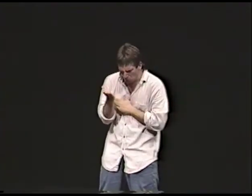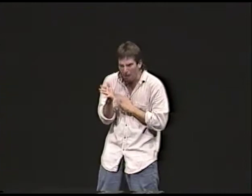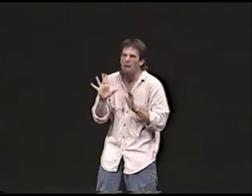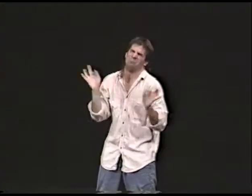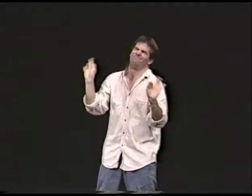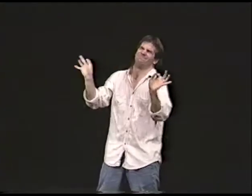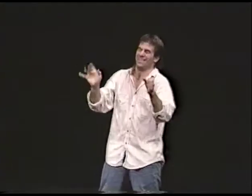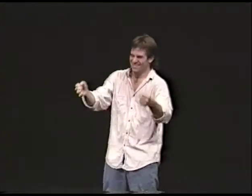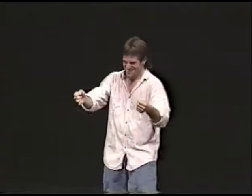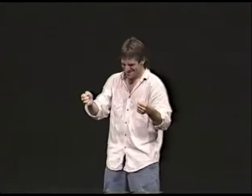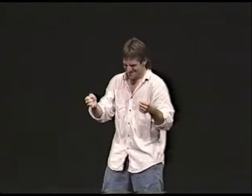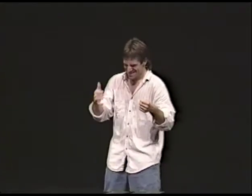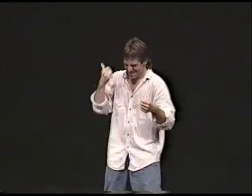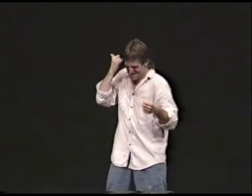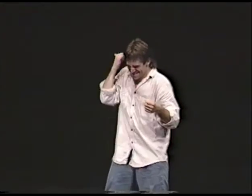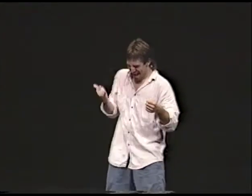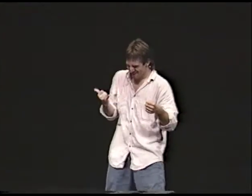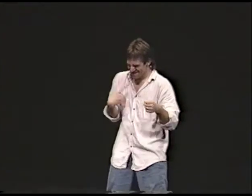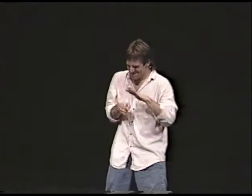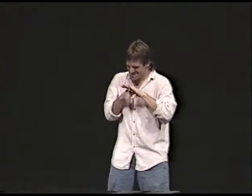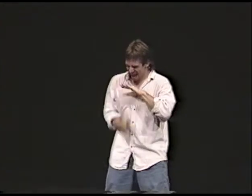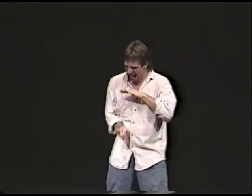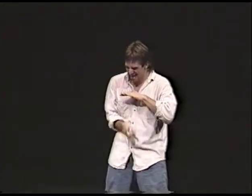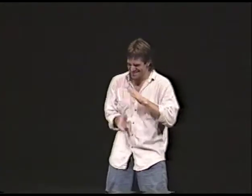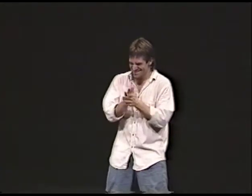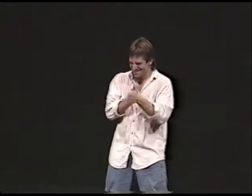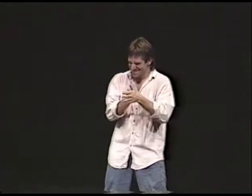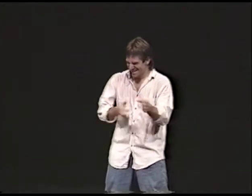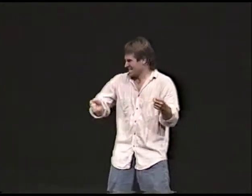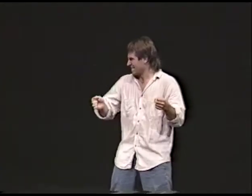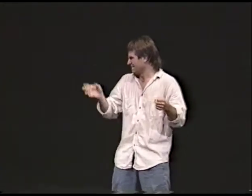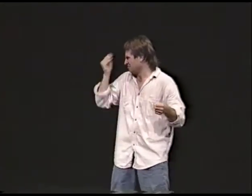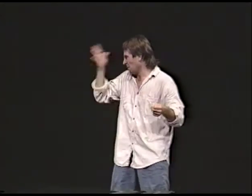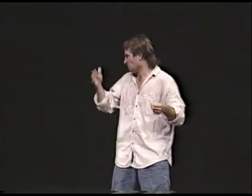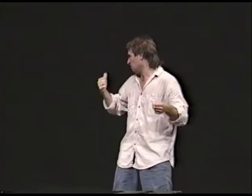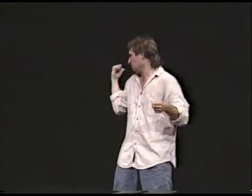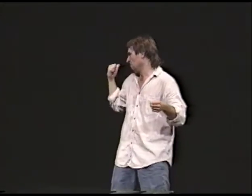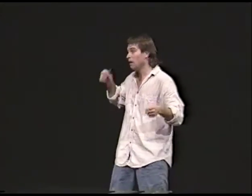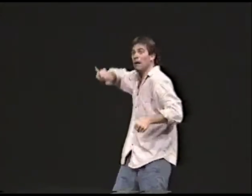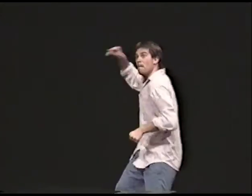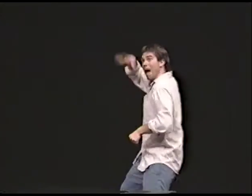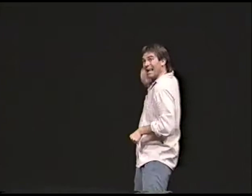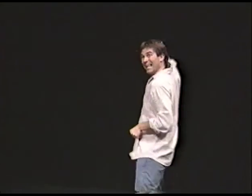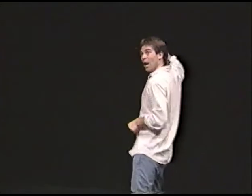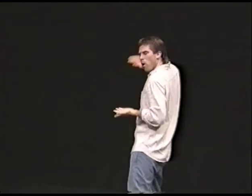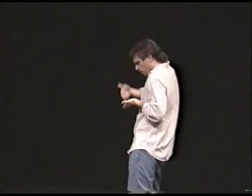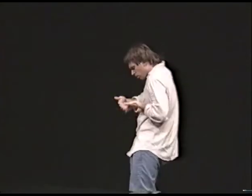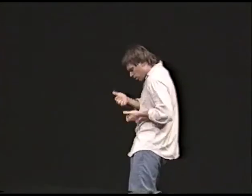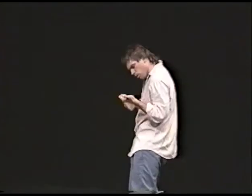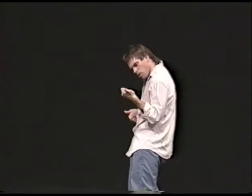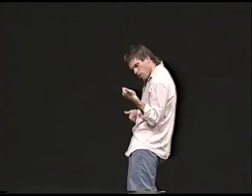How'd they get through the surveillance? Anyway. Time to drop the bomb. Tell the bombardier.